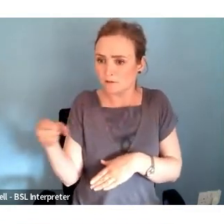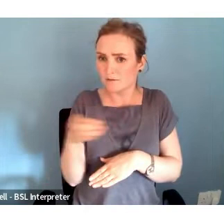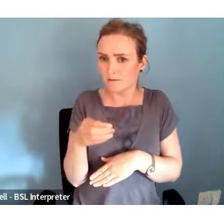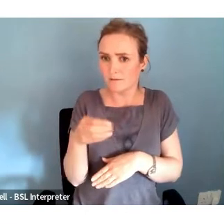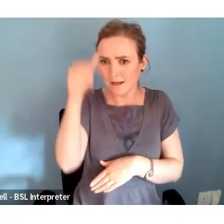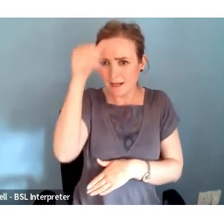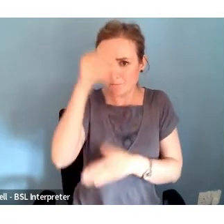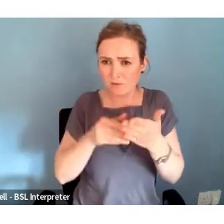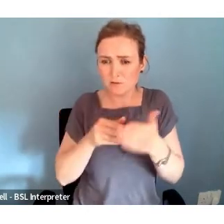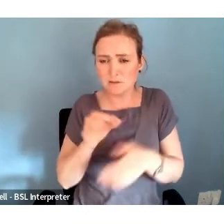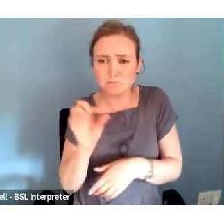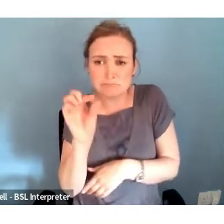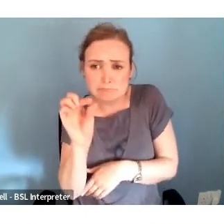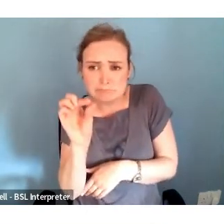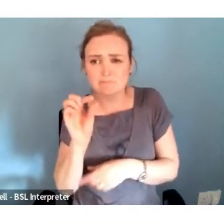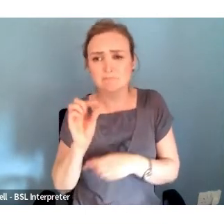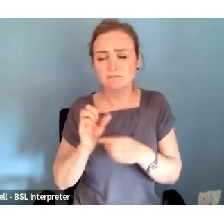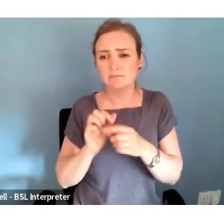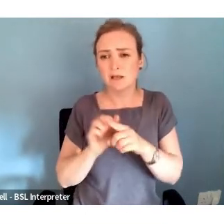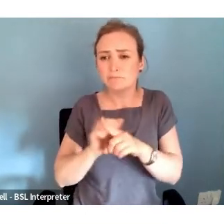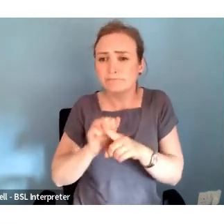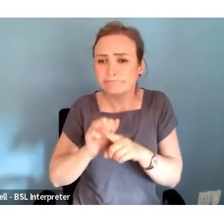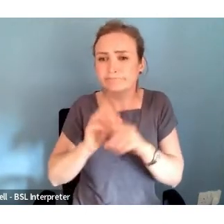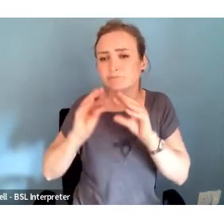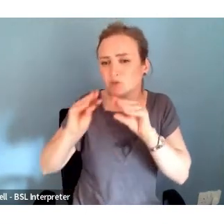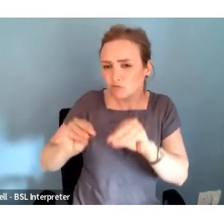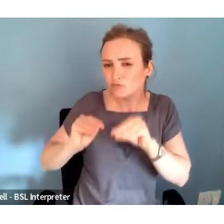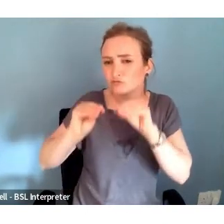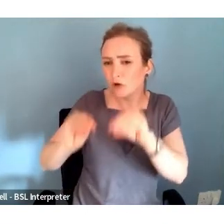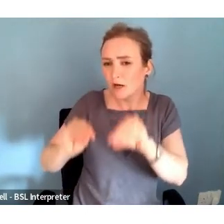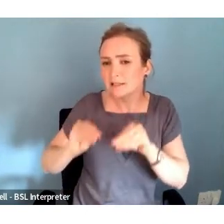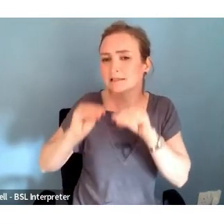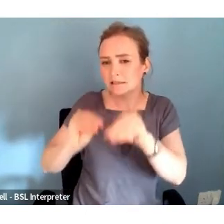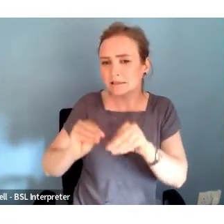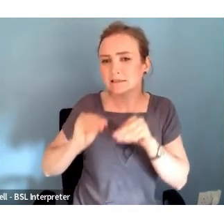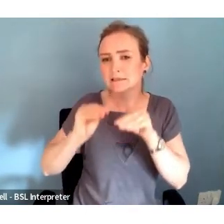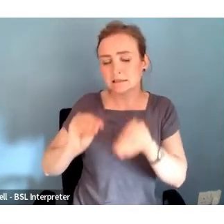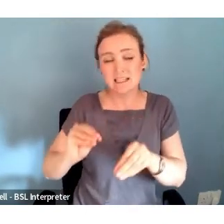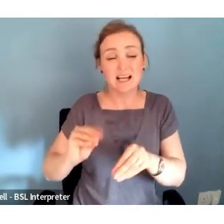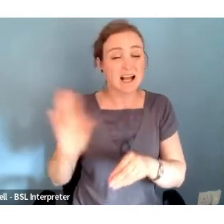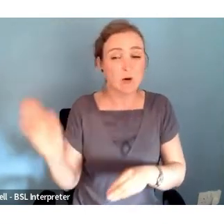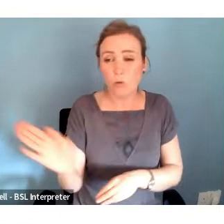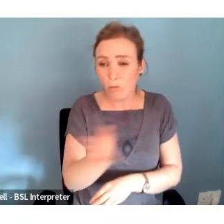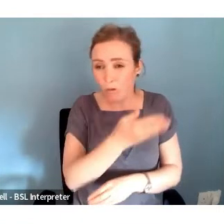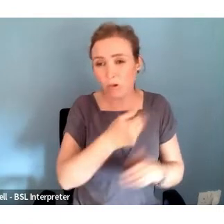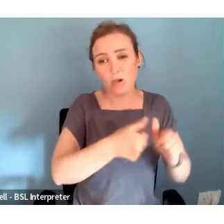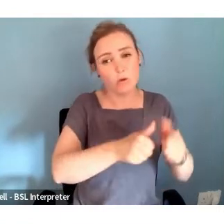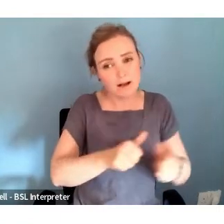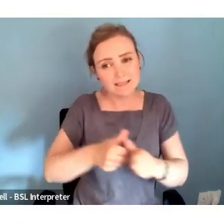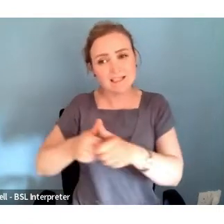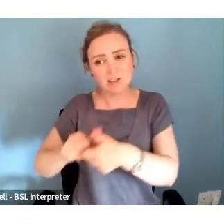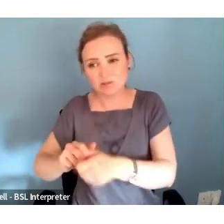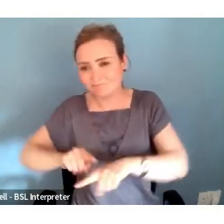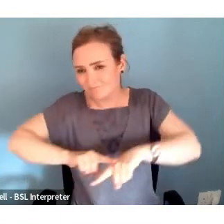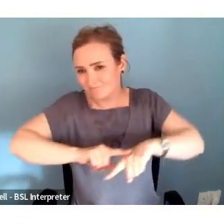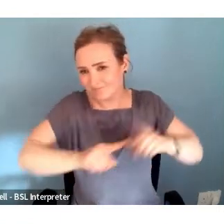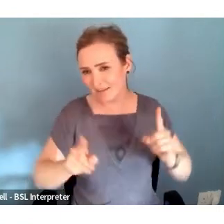them to do. So, every organisation is different and we have different way s of working and different policies; and it may be that